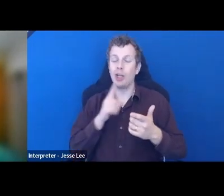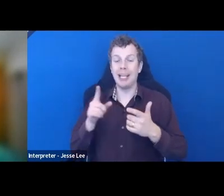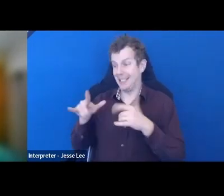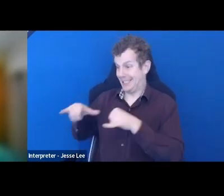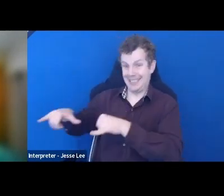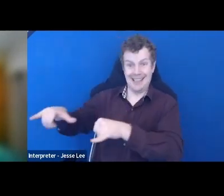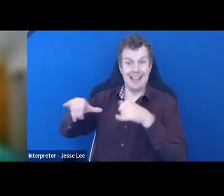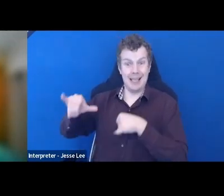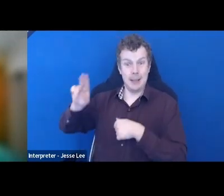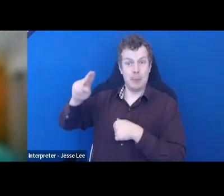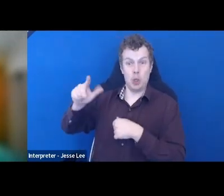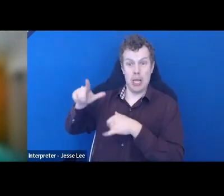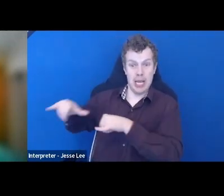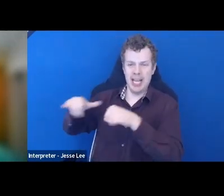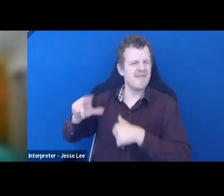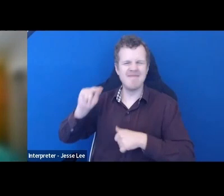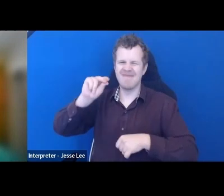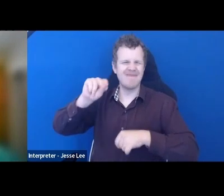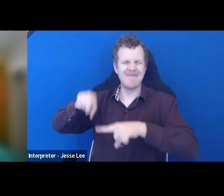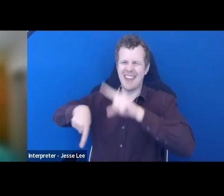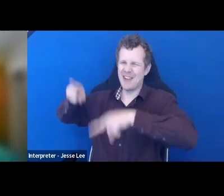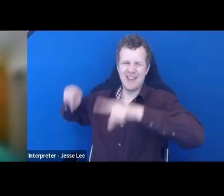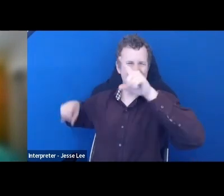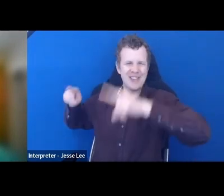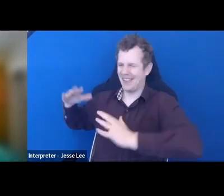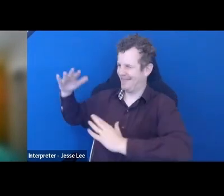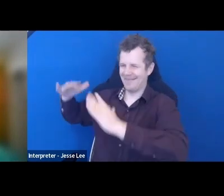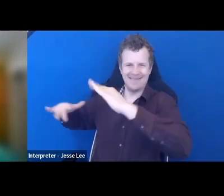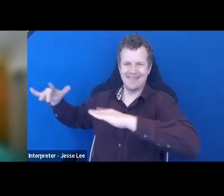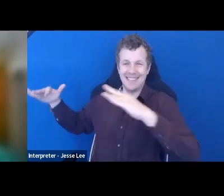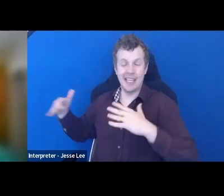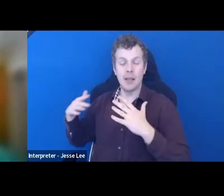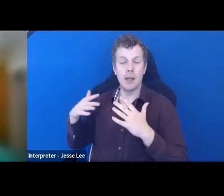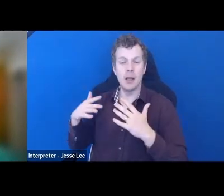And two, some children are going to have difficulty with these.